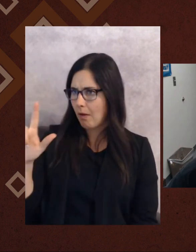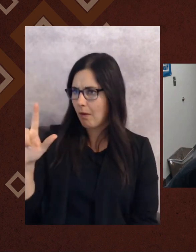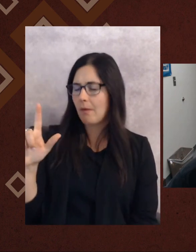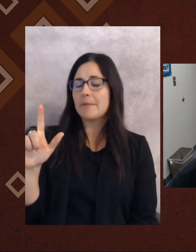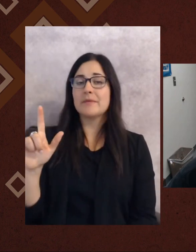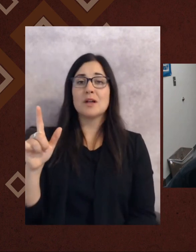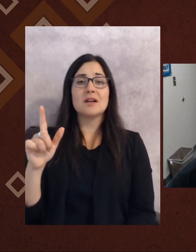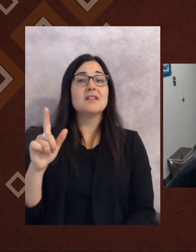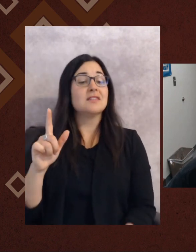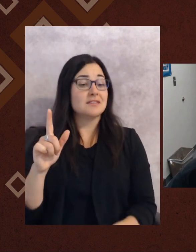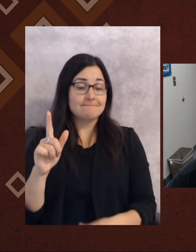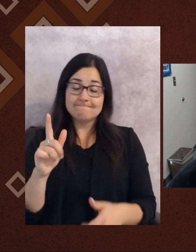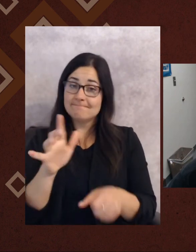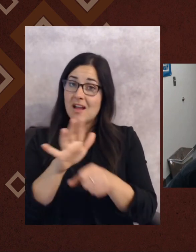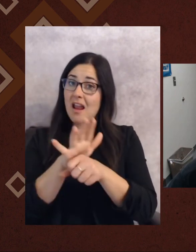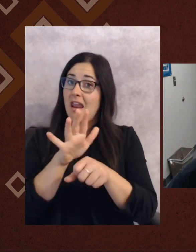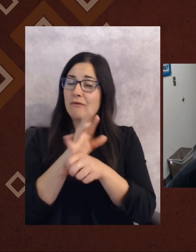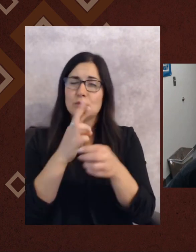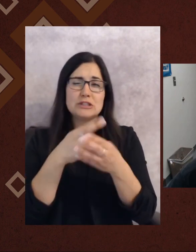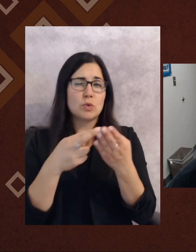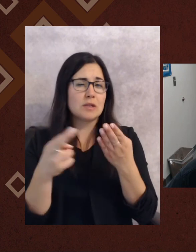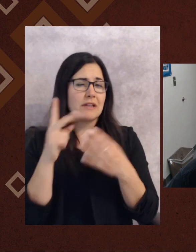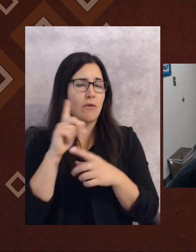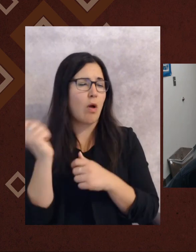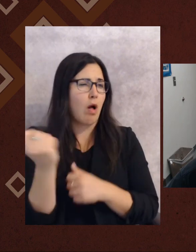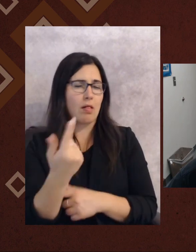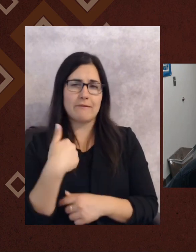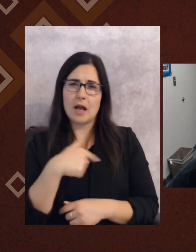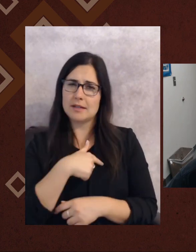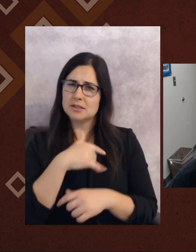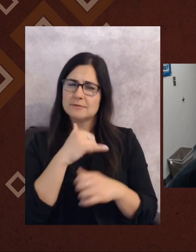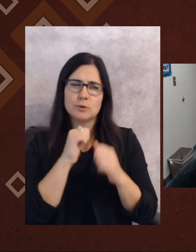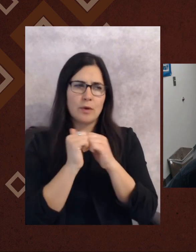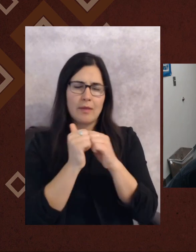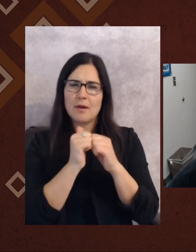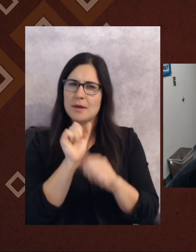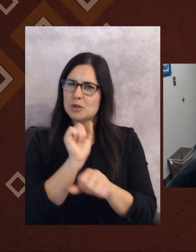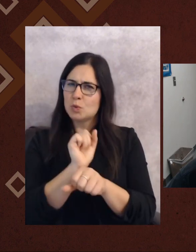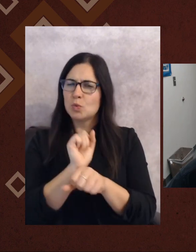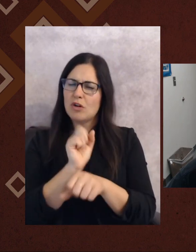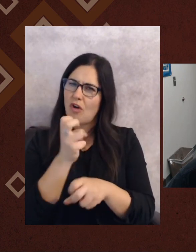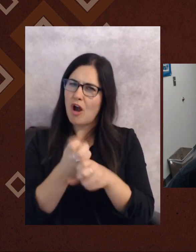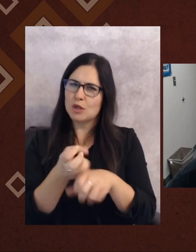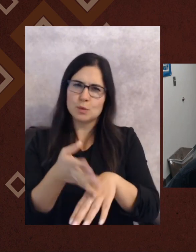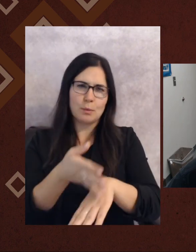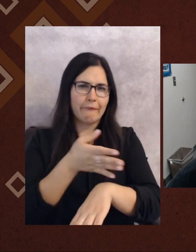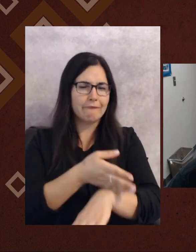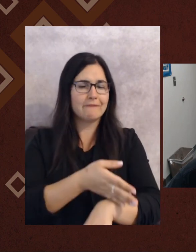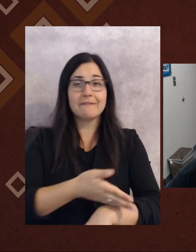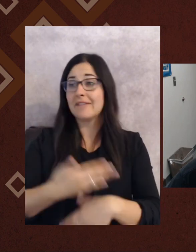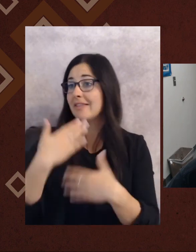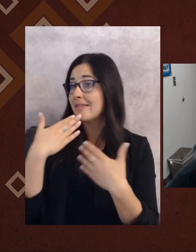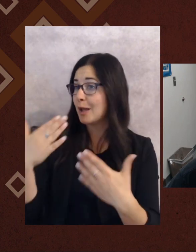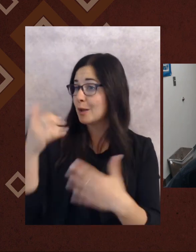There are resources for all of us, and let's all just work hard to do better. So thank you very much, gentlemen, for your time today.